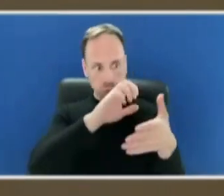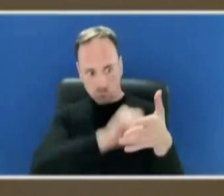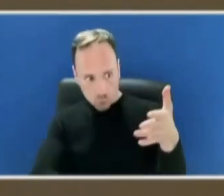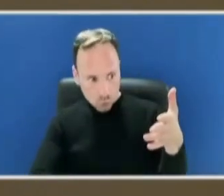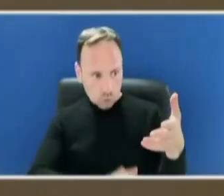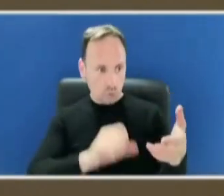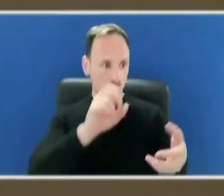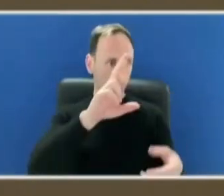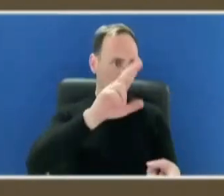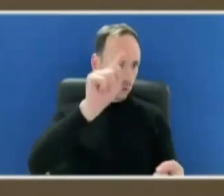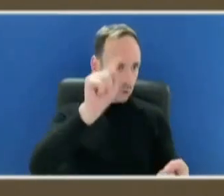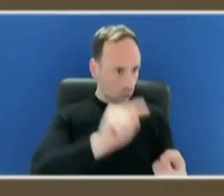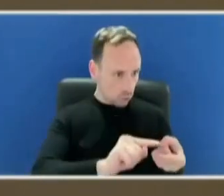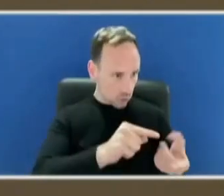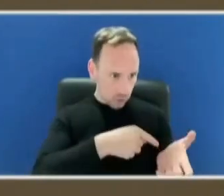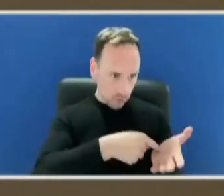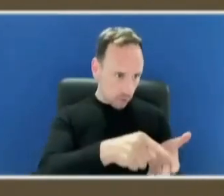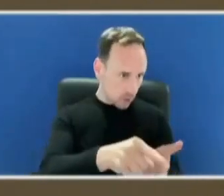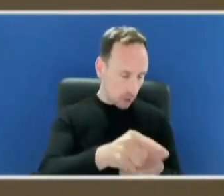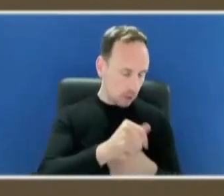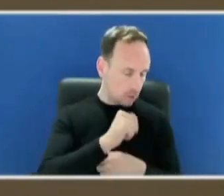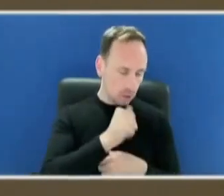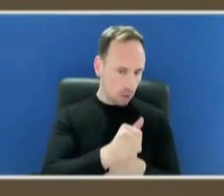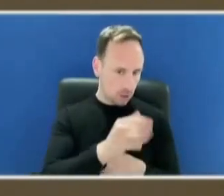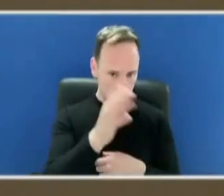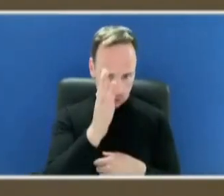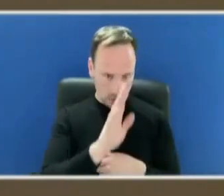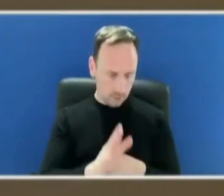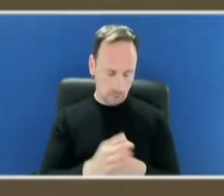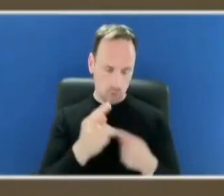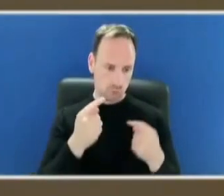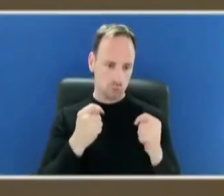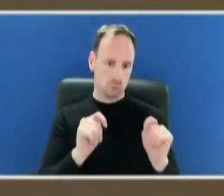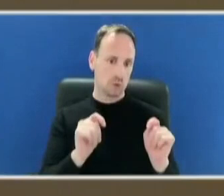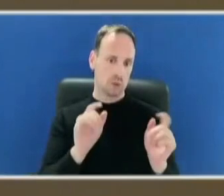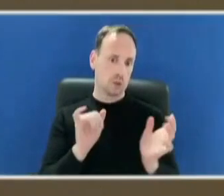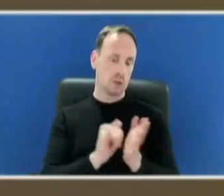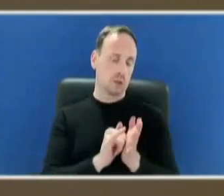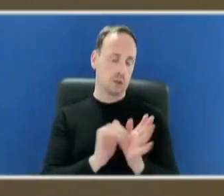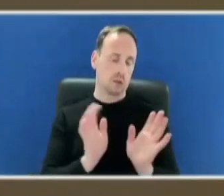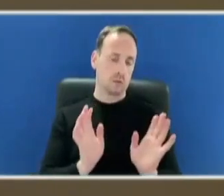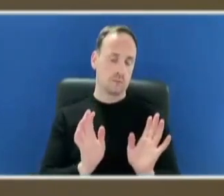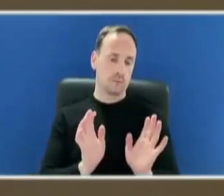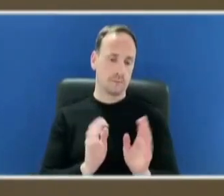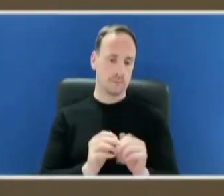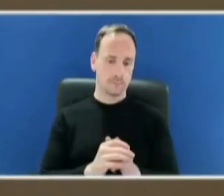So I'm not there's just not clarity around what you're I mean usually teachers have a one year contract.